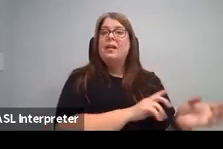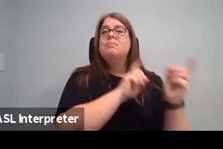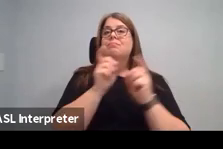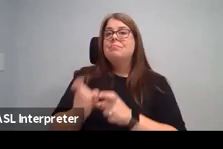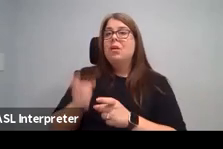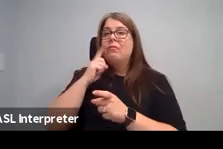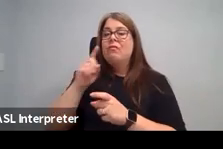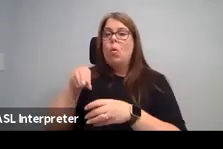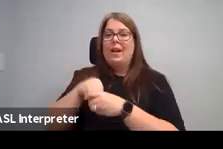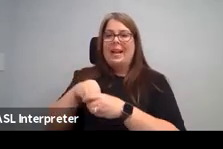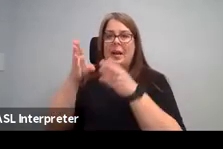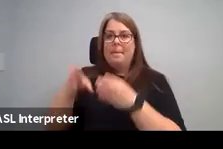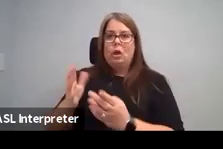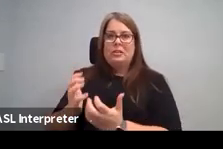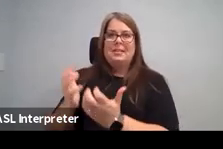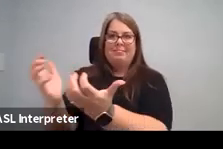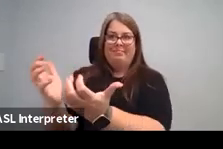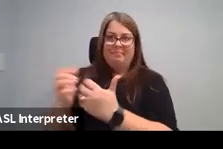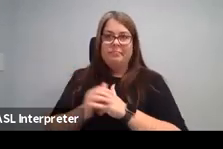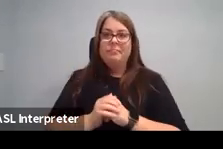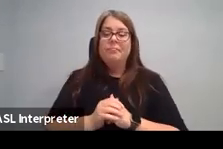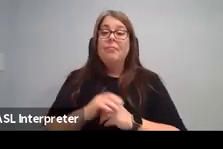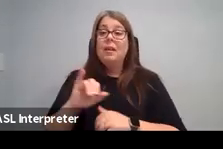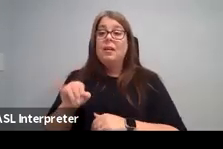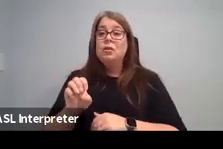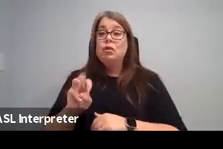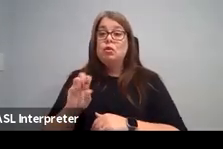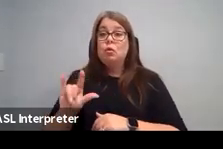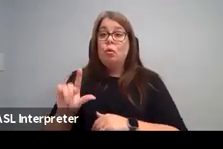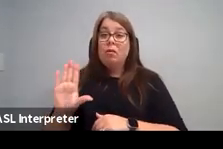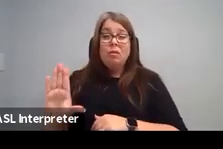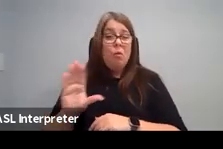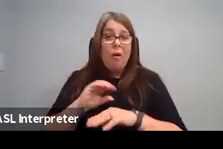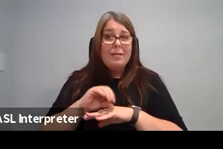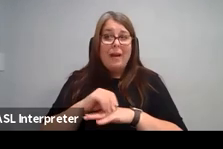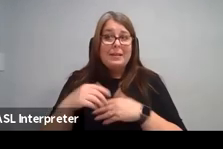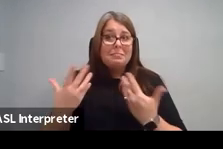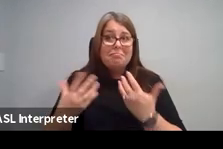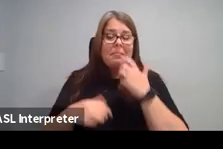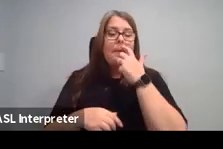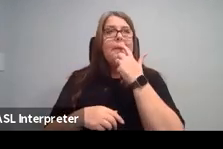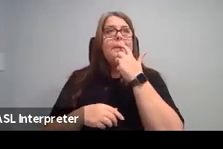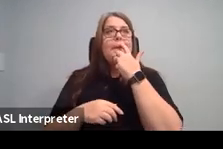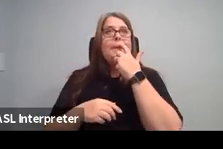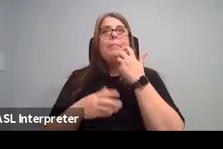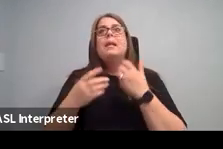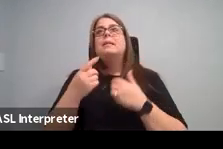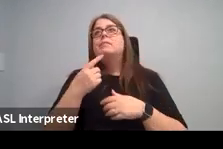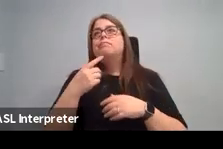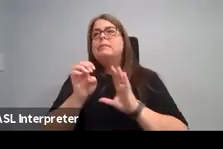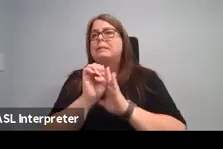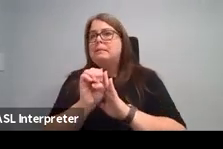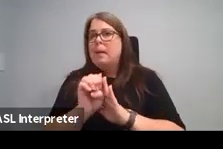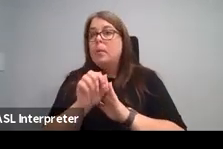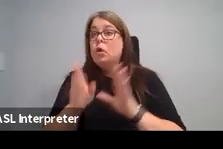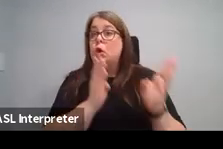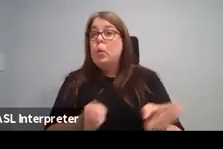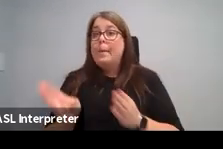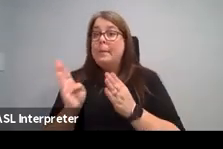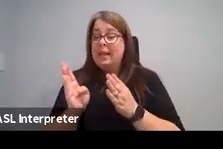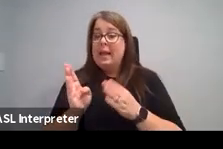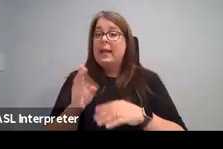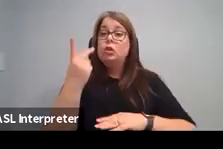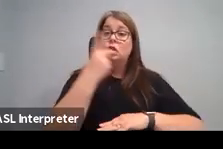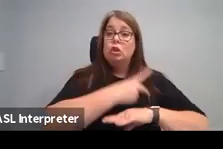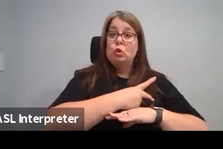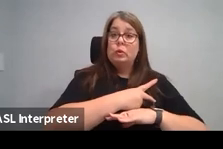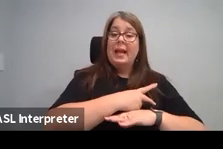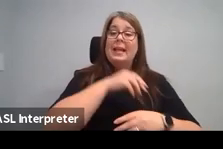Jewyl Alderson Clarke, SDCOE: What I would say is if you're planning, um, let's say all your plumbing is five days a week of instruction, you're planning two days of in person instruction and today for back home instruction.